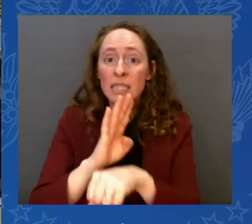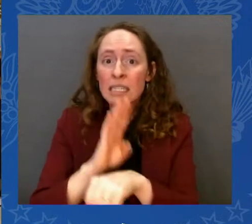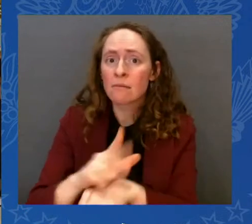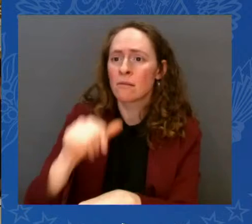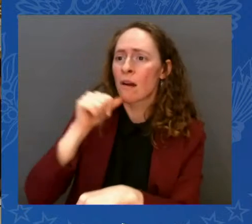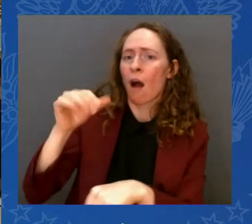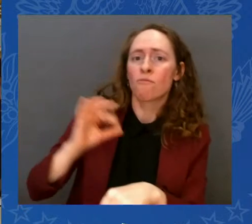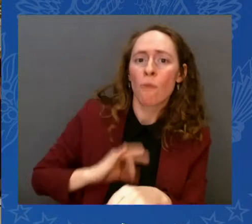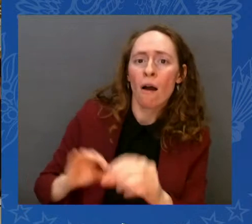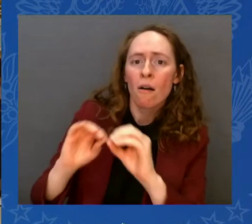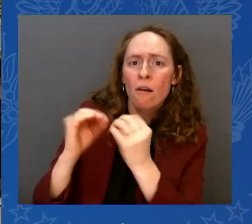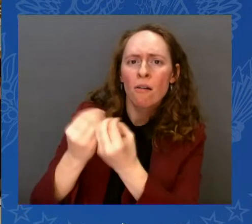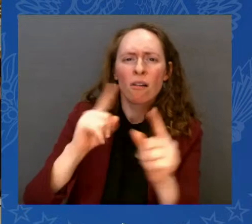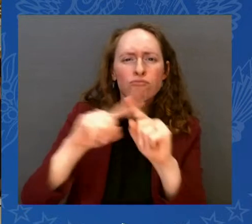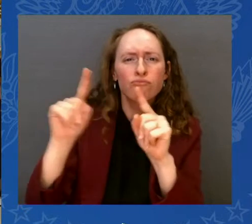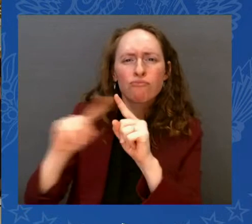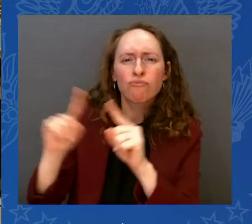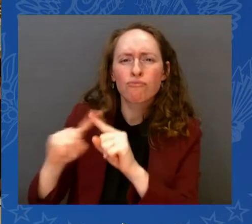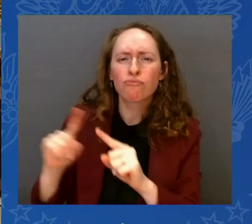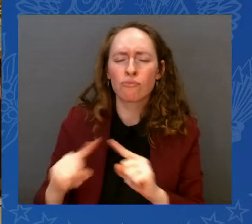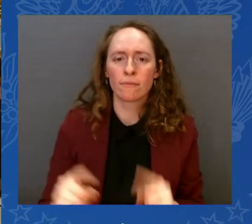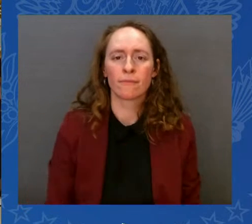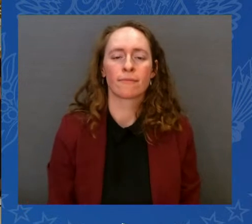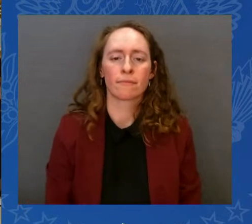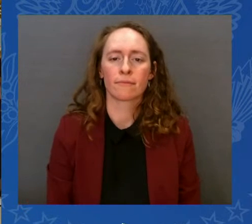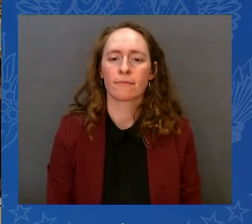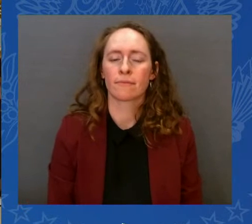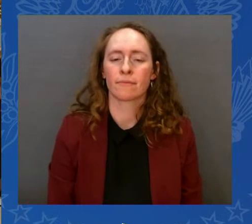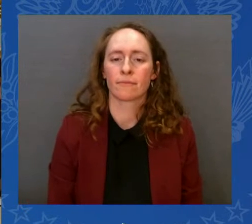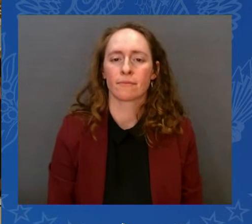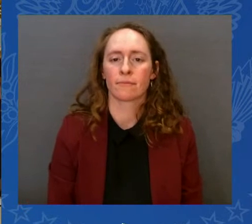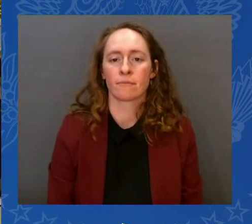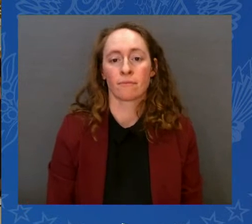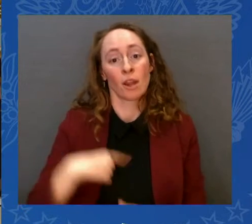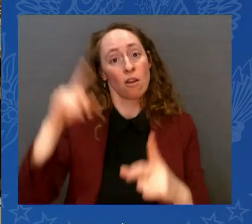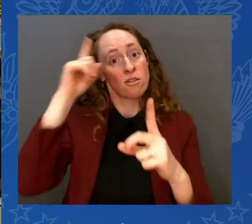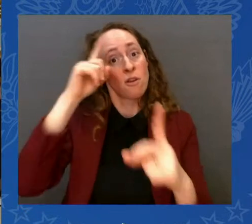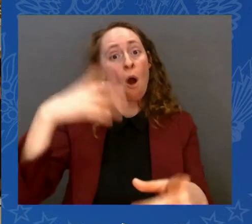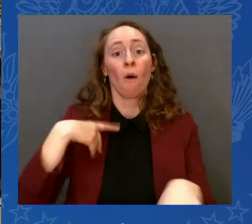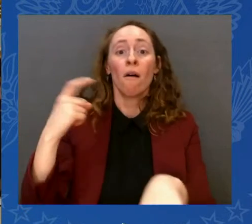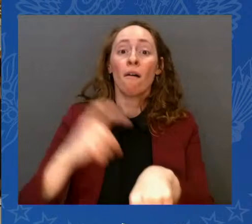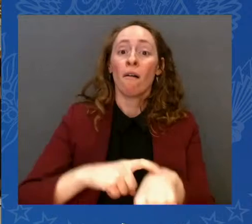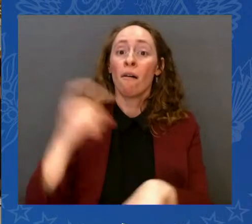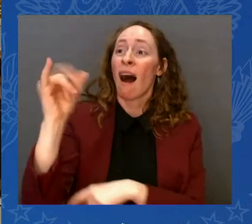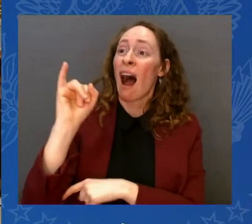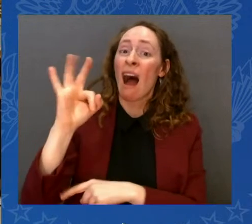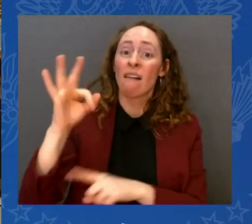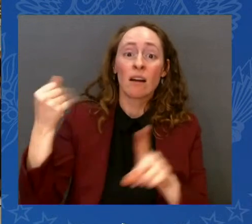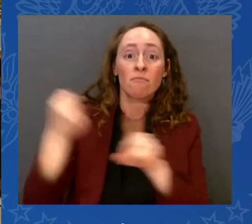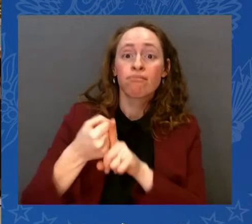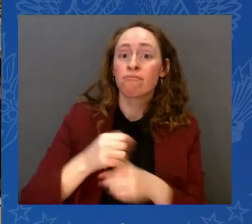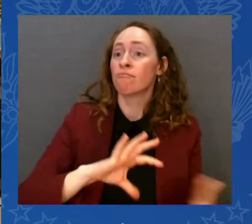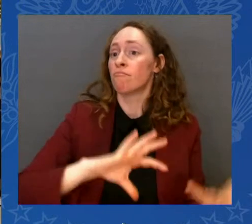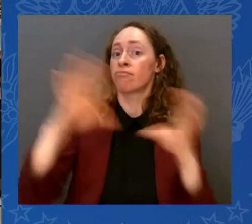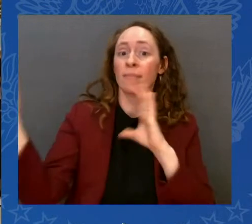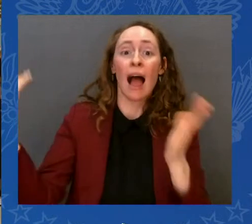but what we uniquely can do as the United States of America to be a model for the world around